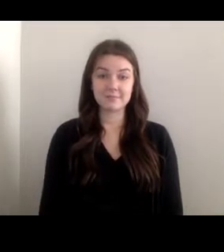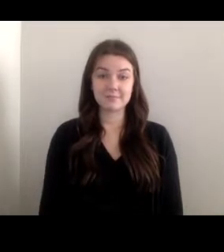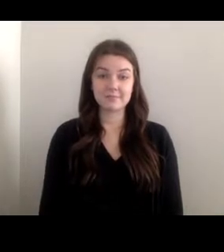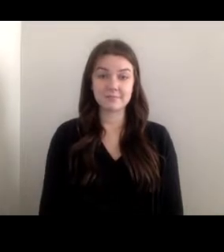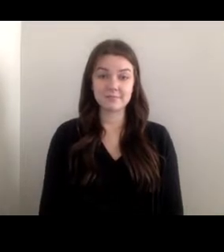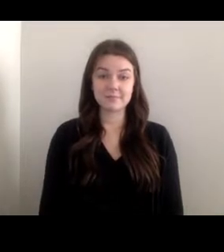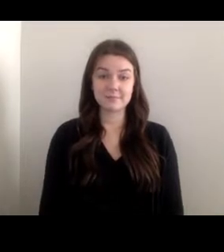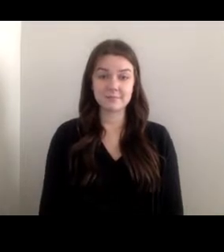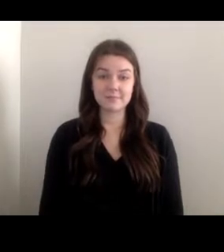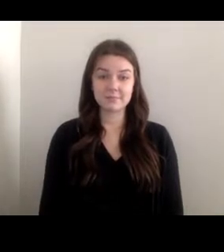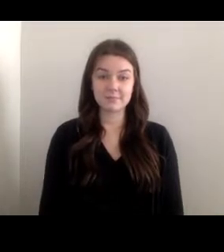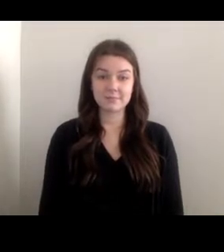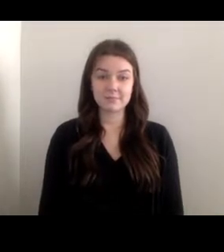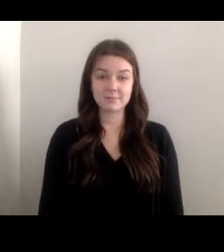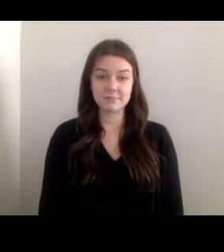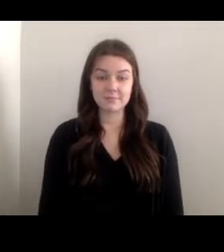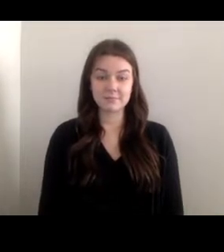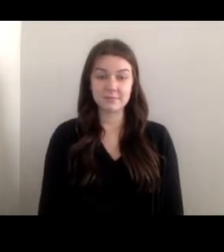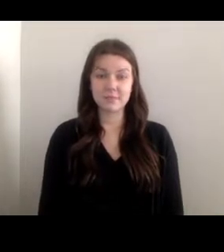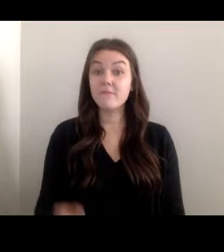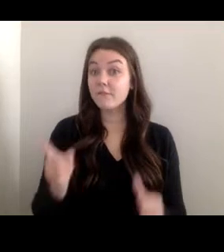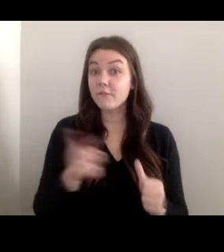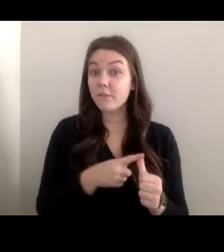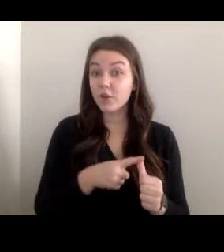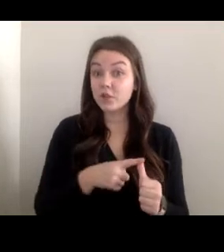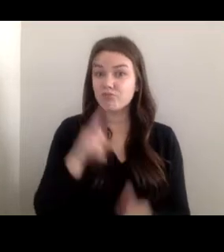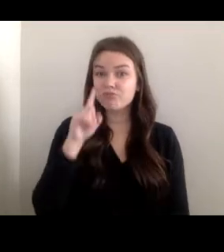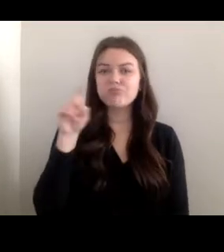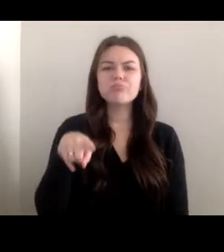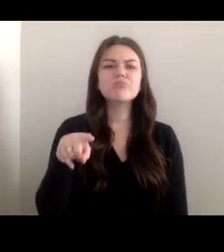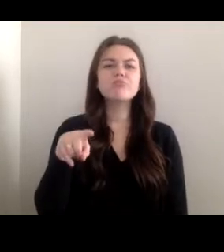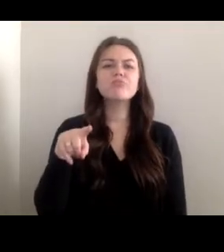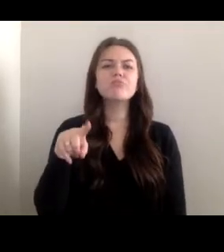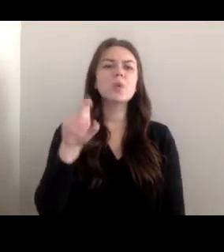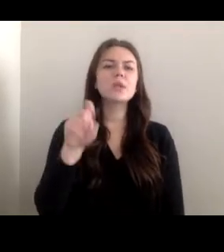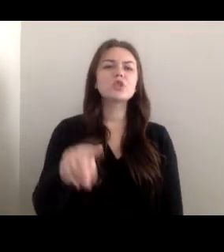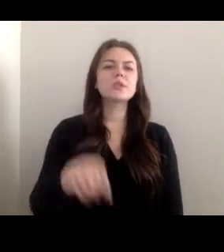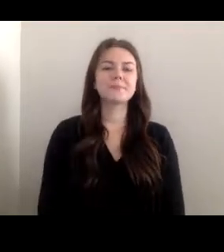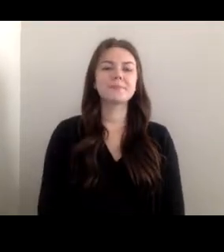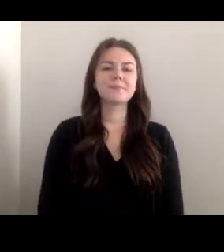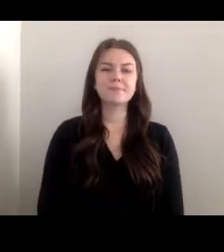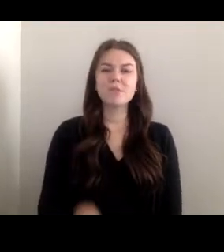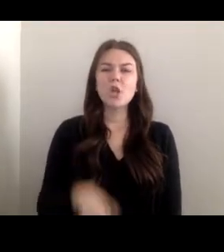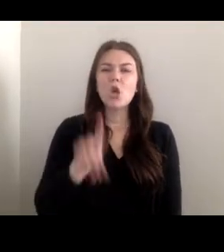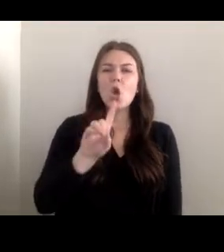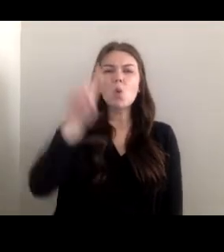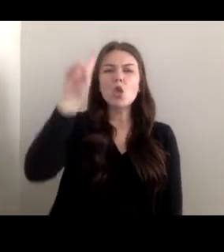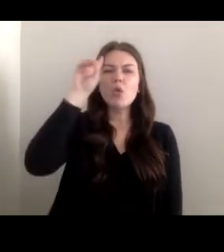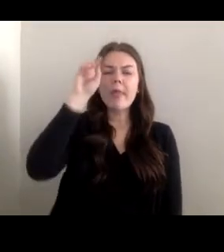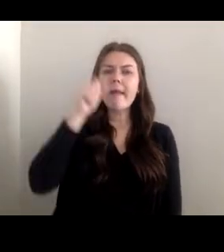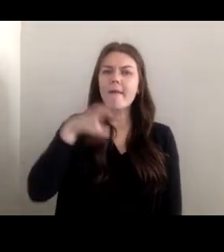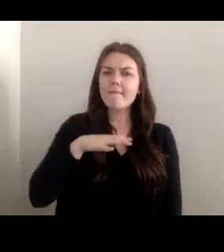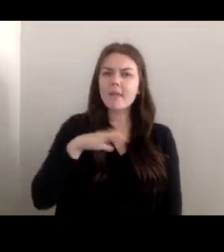but first I'm going to ask you guys a pop quiz question. Where do you think of female crab stores her eggs?